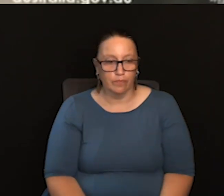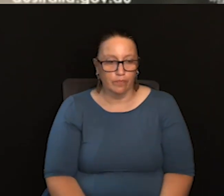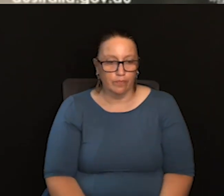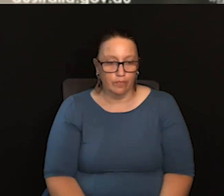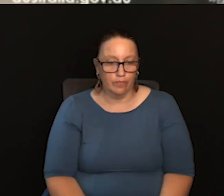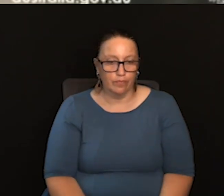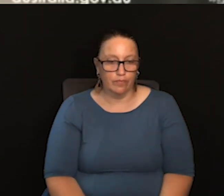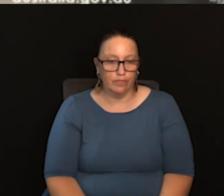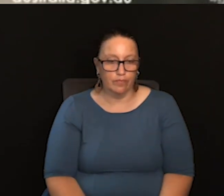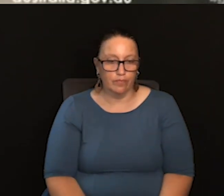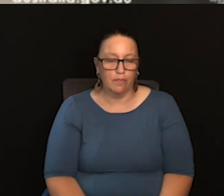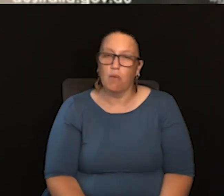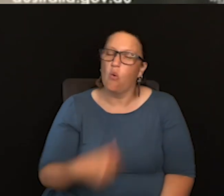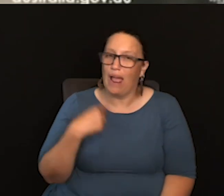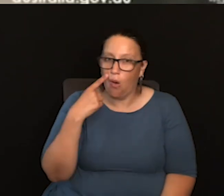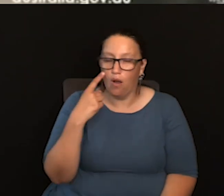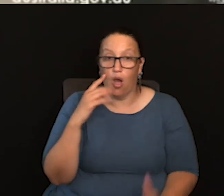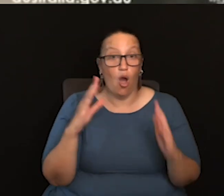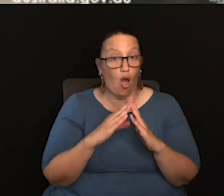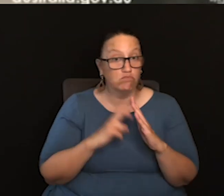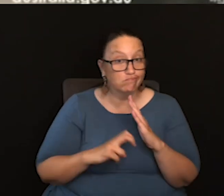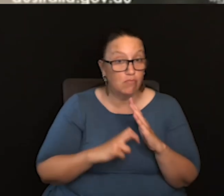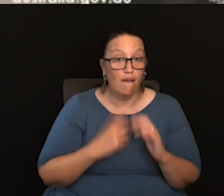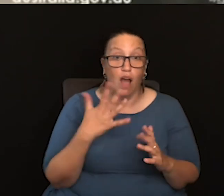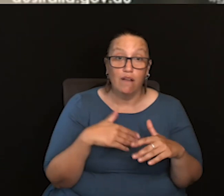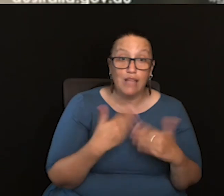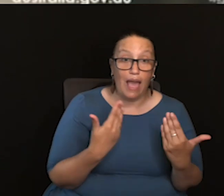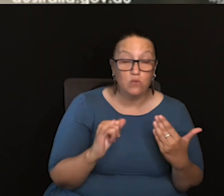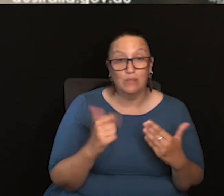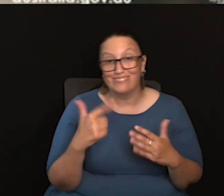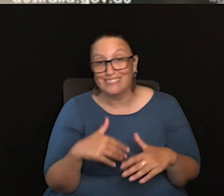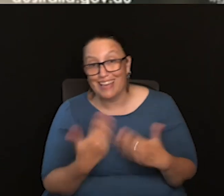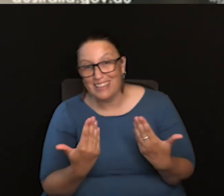very strong, very clear to national cabinet. Andrew? Thank you Minister.